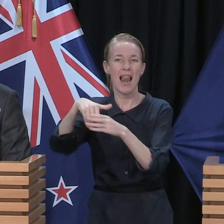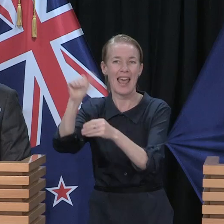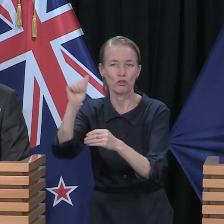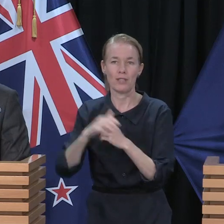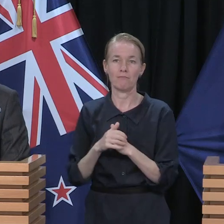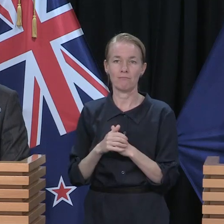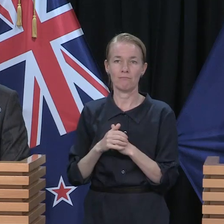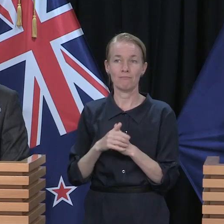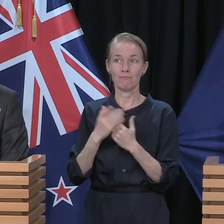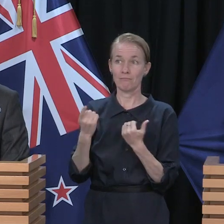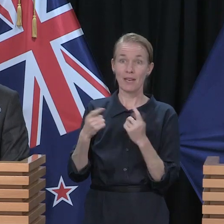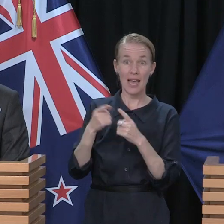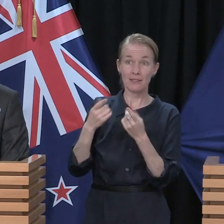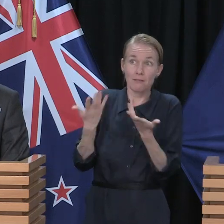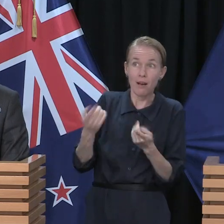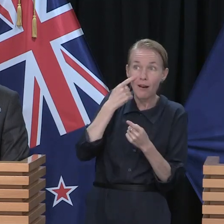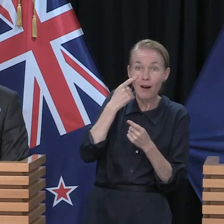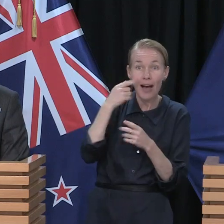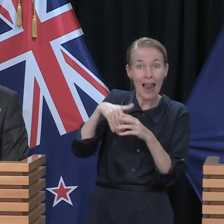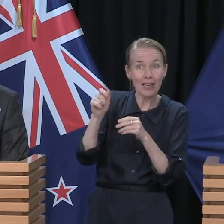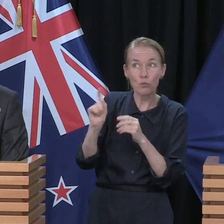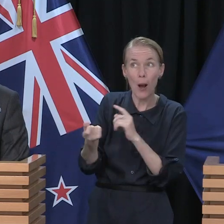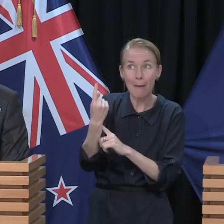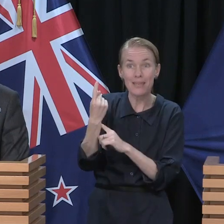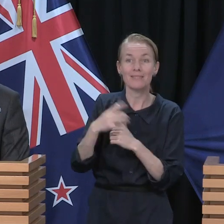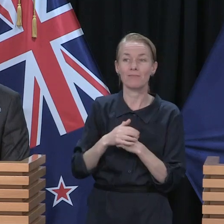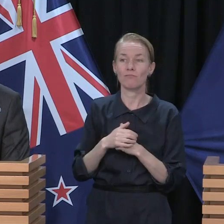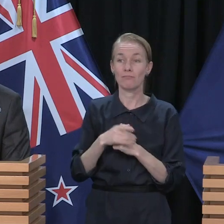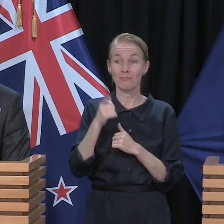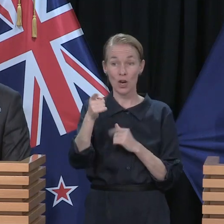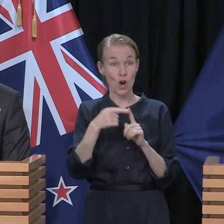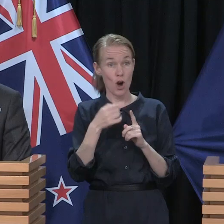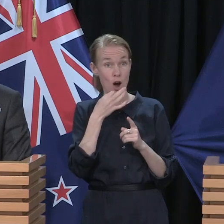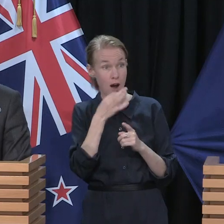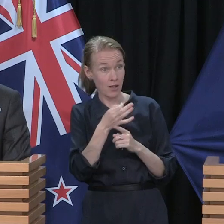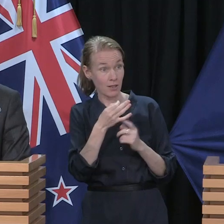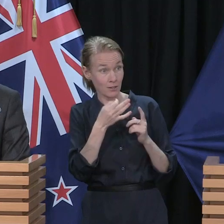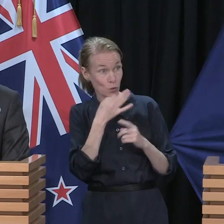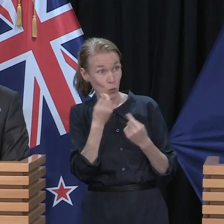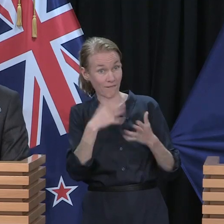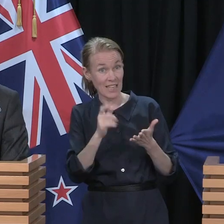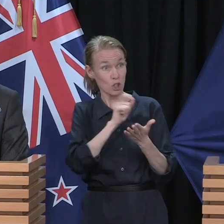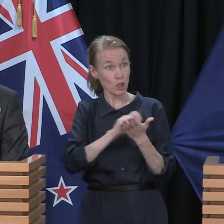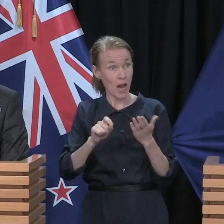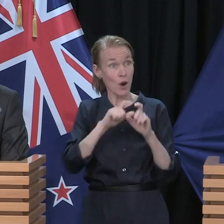election. And then exactly what happens, of course, depends on the make-up of the Government. Sign-offed on the